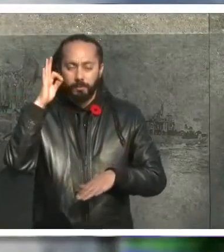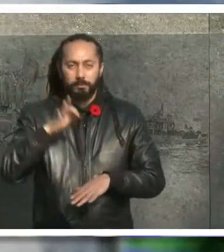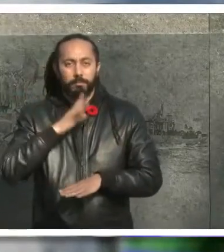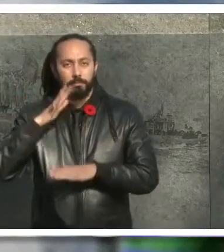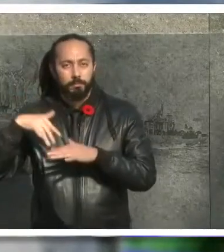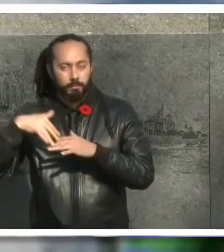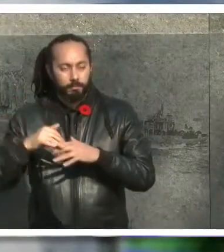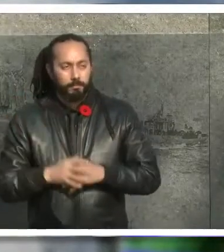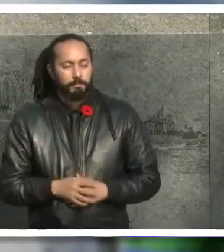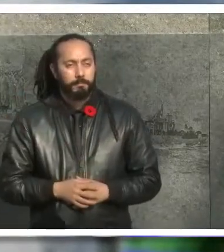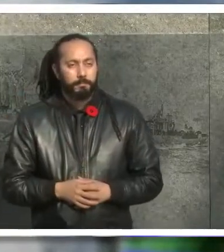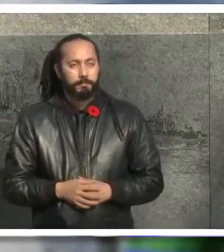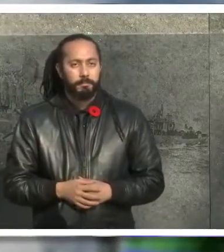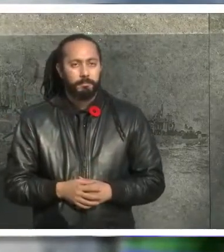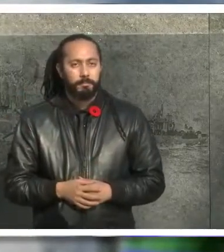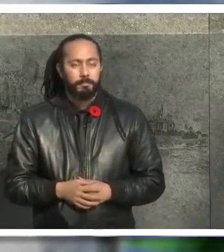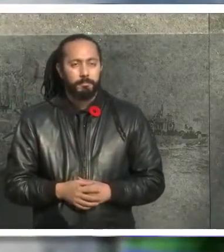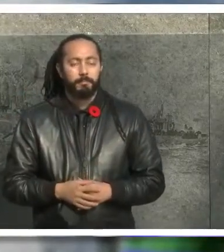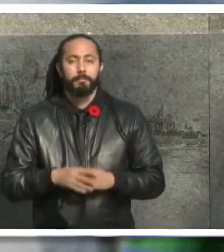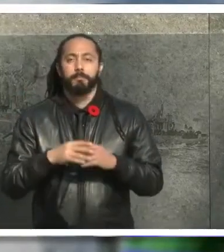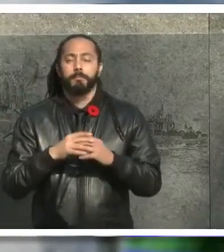(Speaks French)